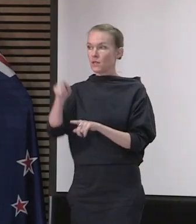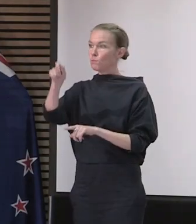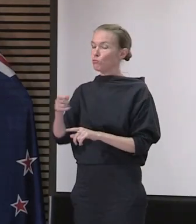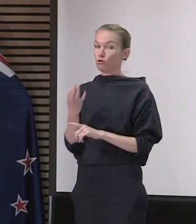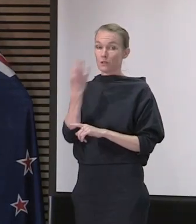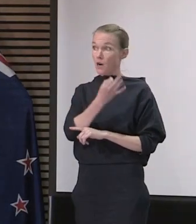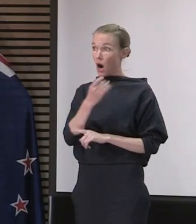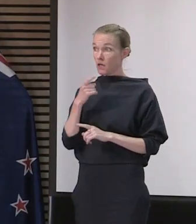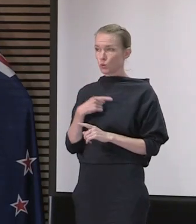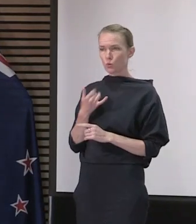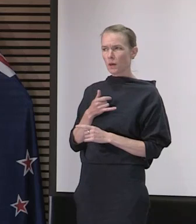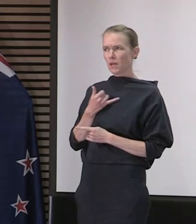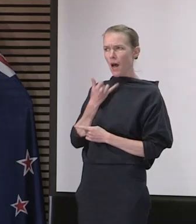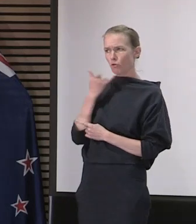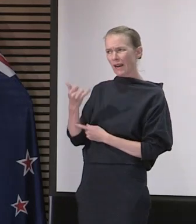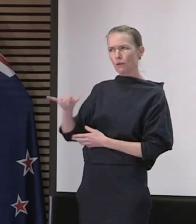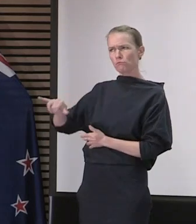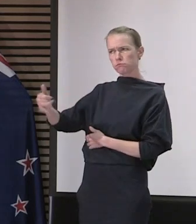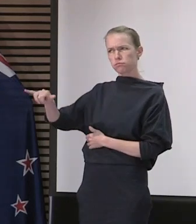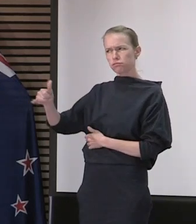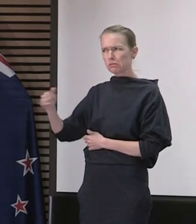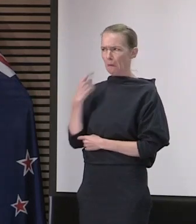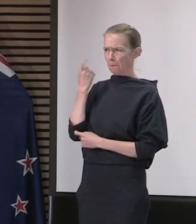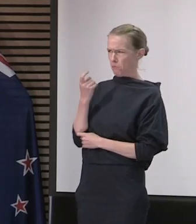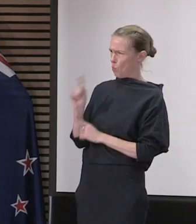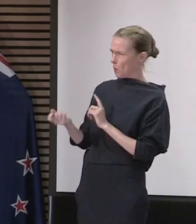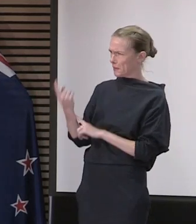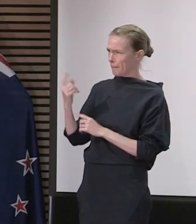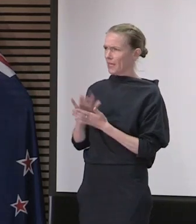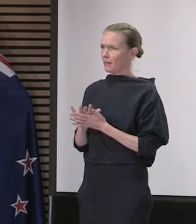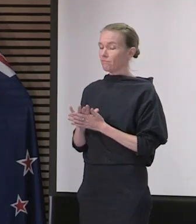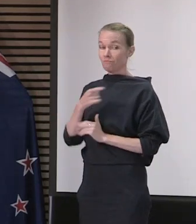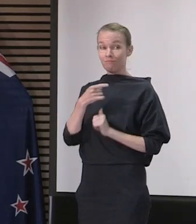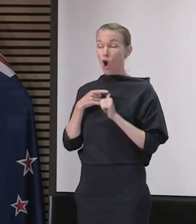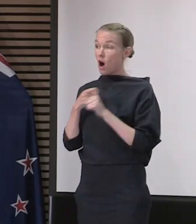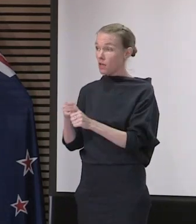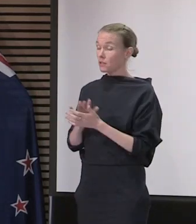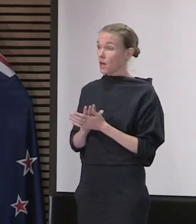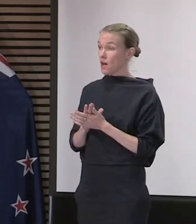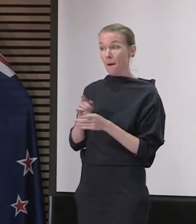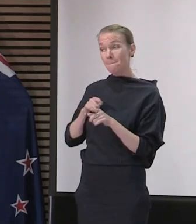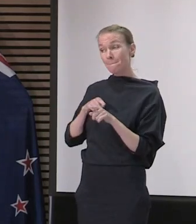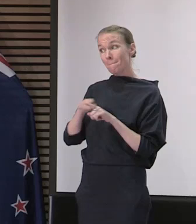get picked up are concerns... The feedback I have is